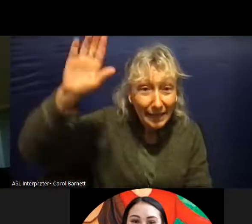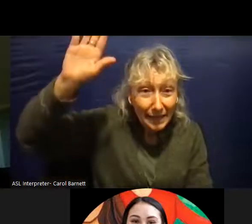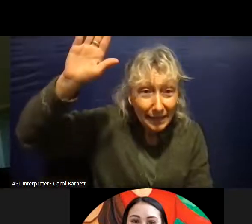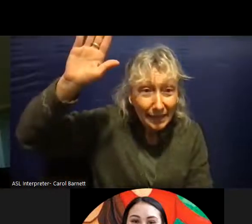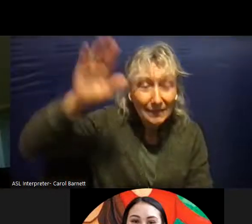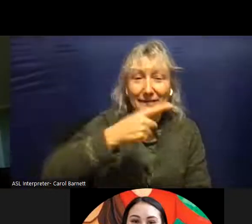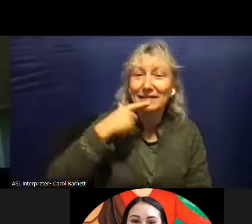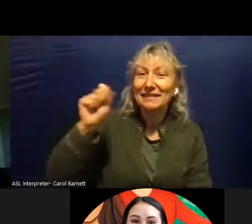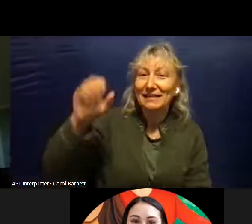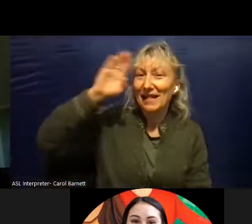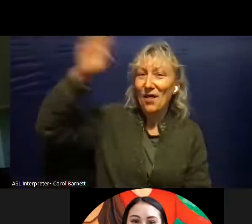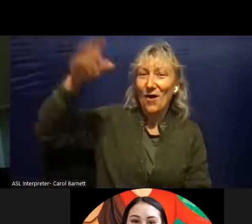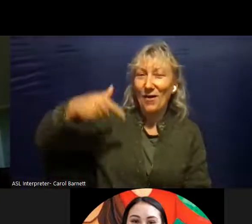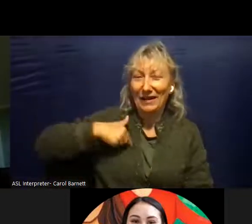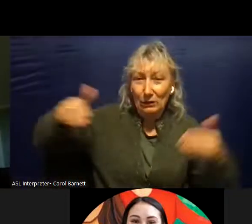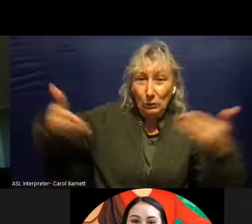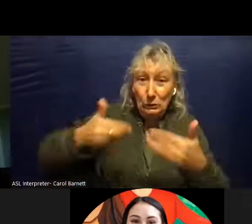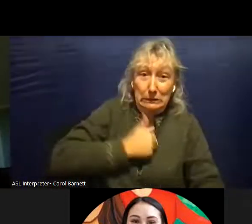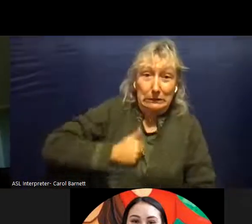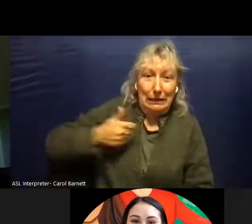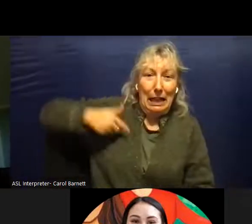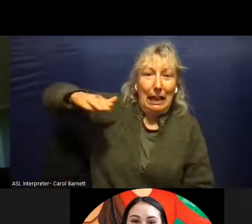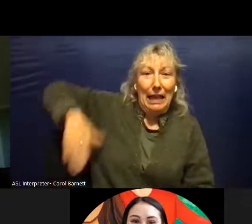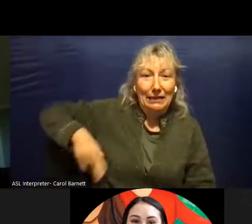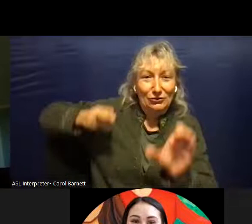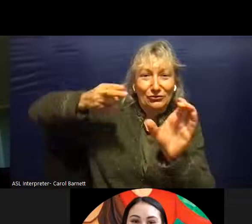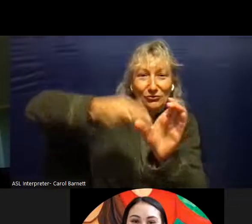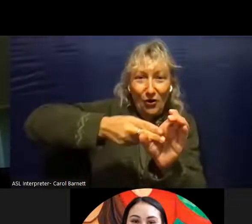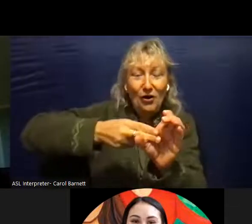So I can share it with people request. Yes, Justin, Hi.